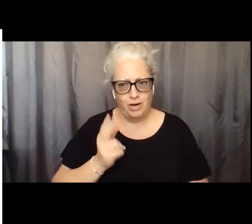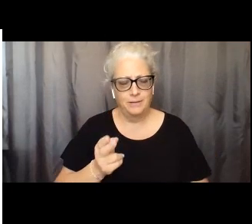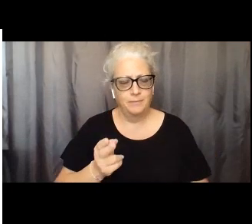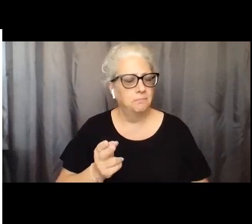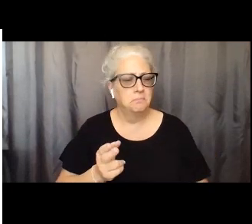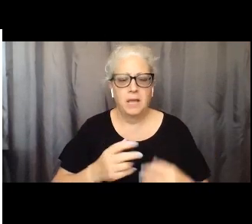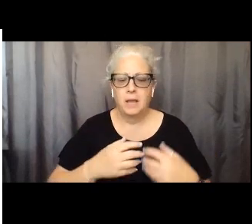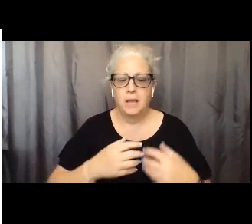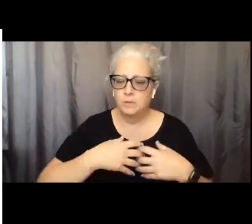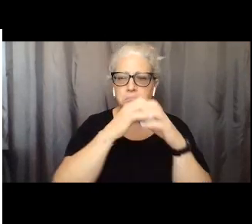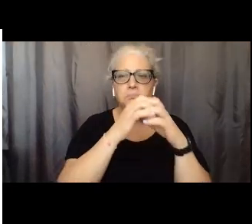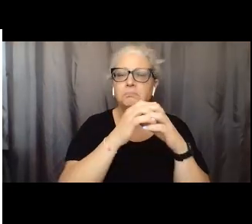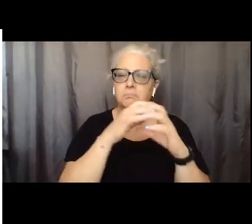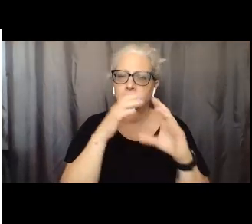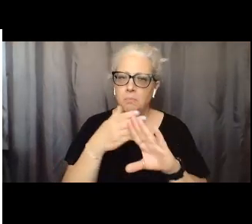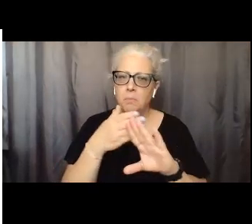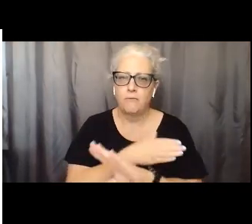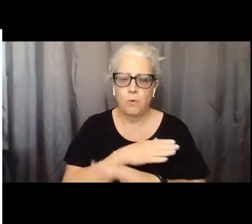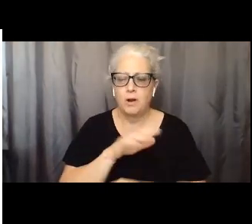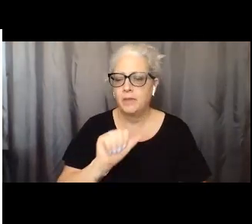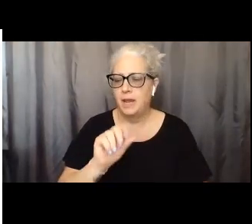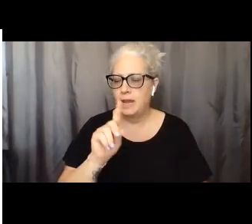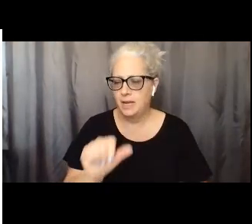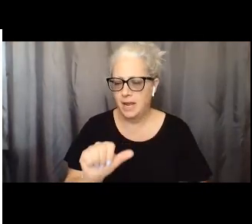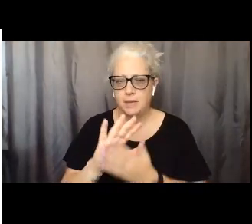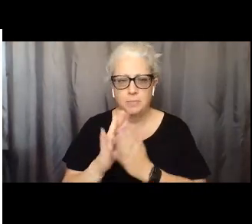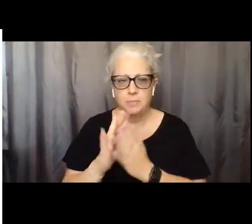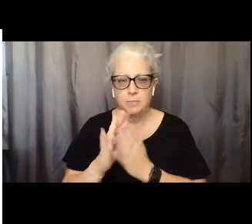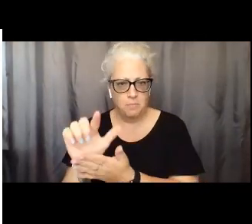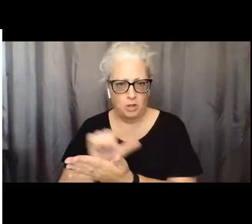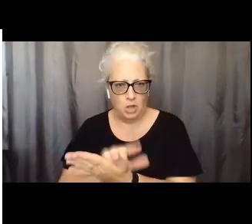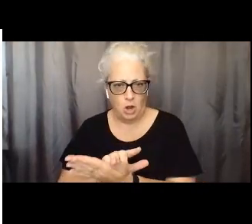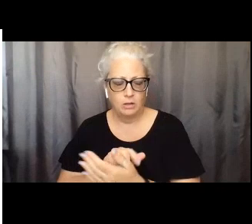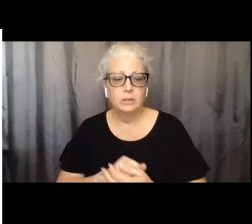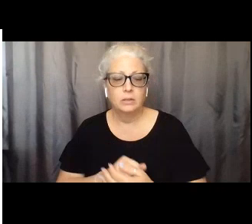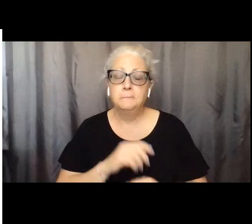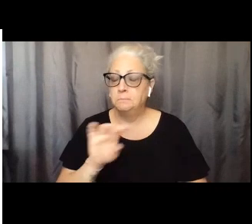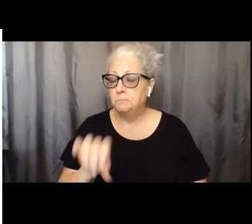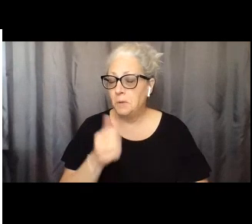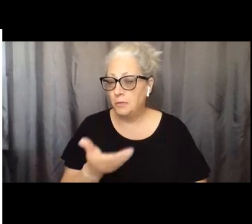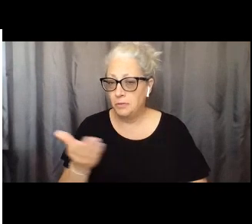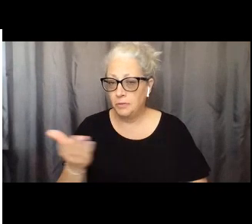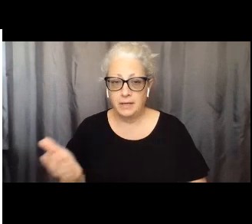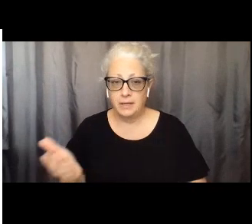[Roby Poche (DES)] Other barriers come up because of code changes or just sometimes the passage of time,